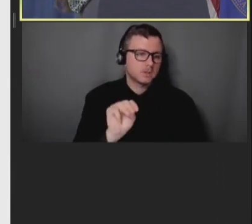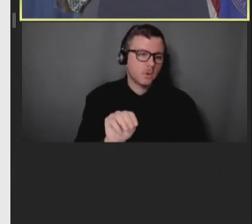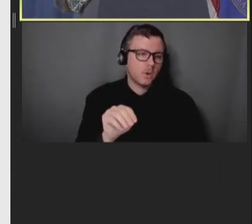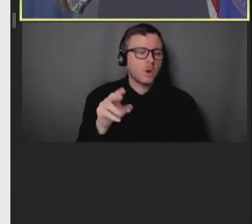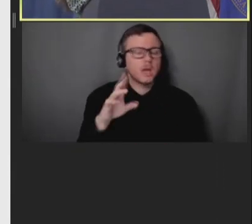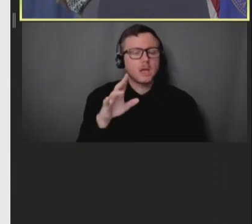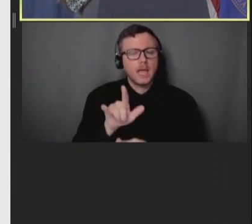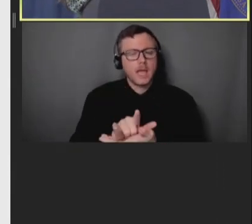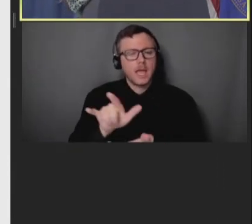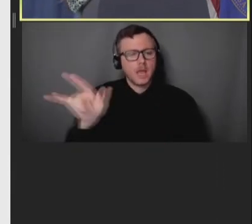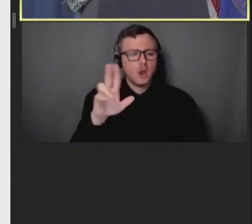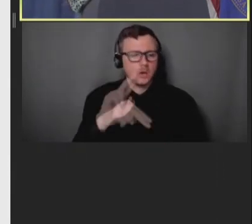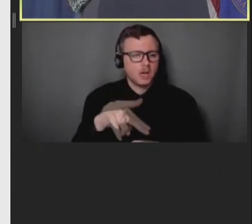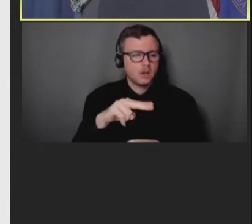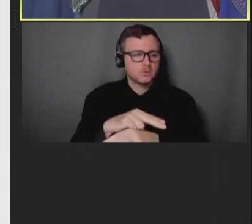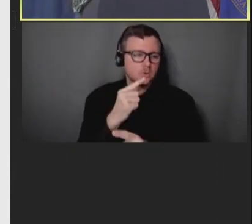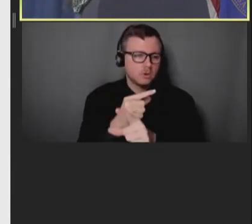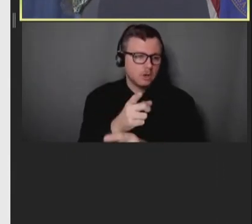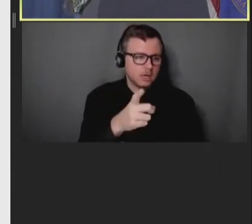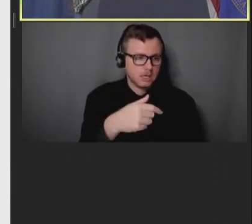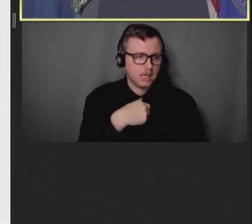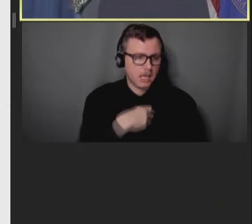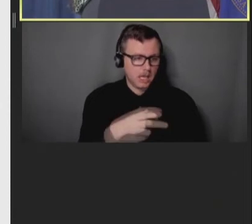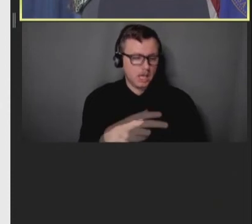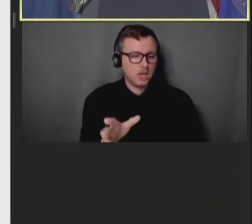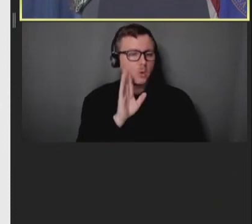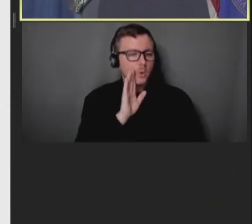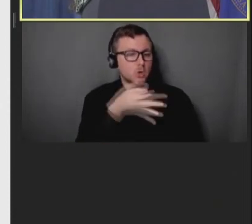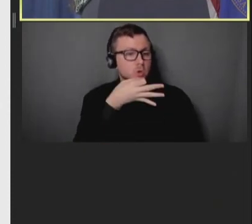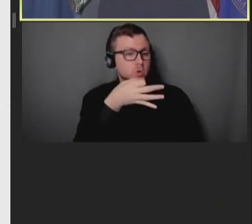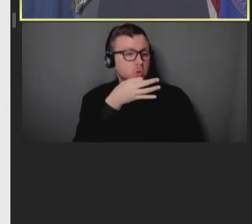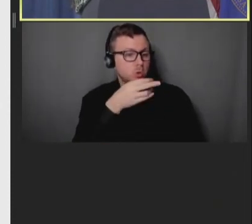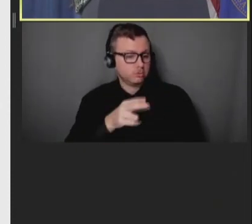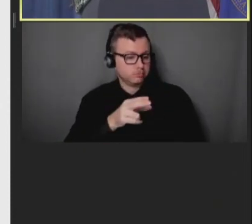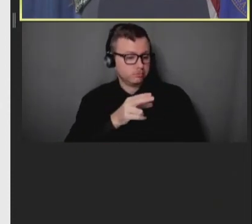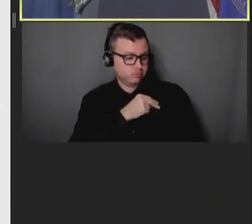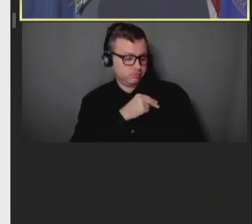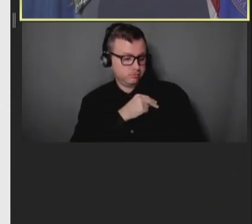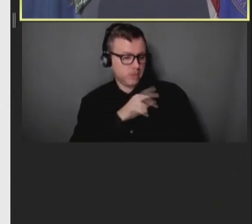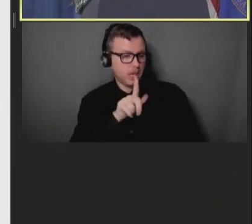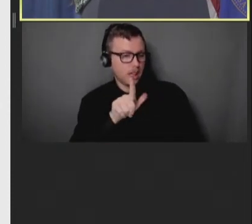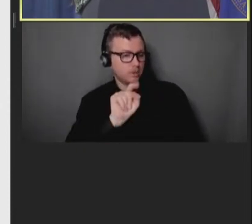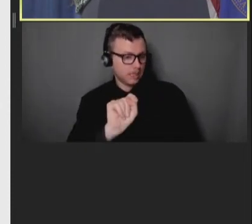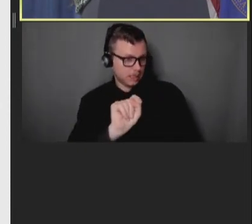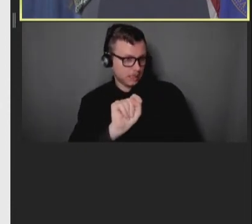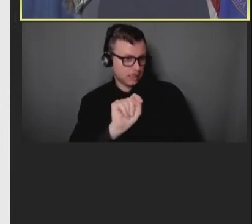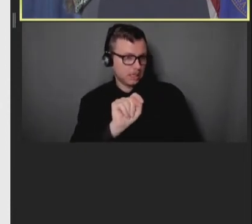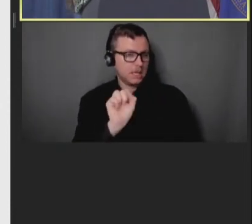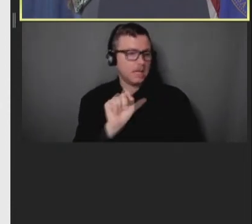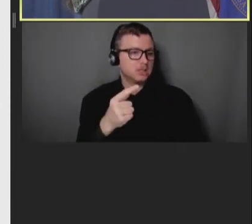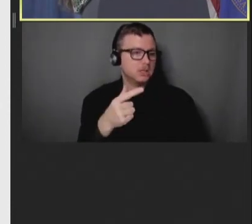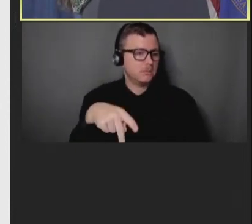He is currently about to be pinned as a lieutenant and is the SGP of the 150th Medical Group.